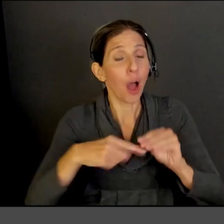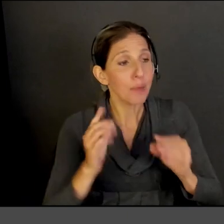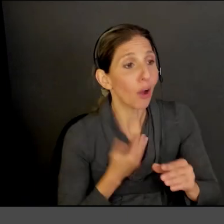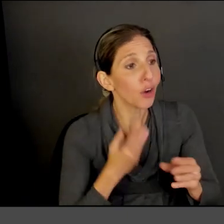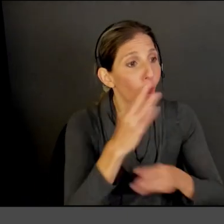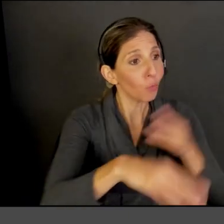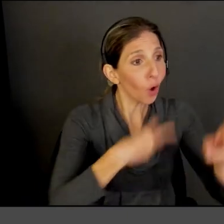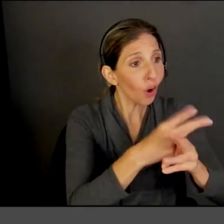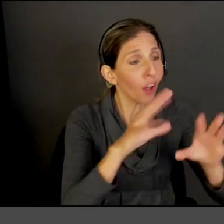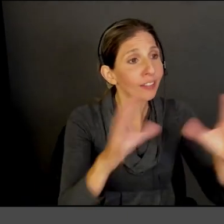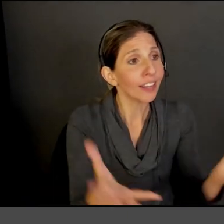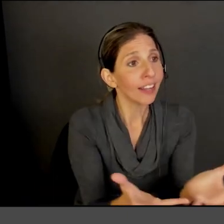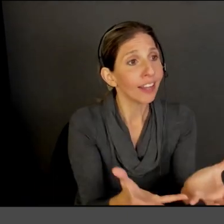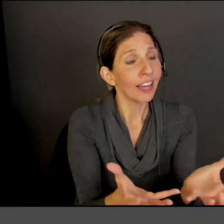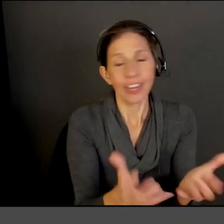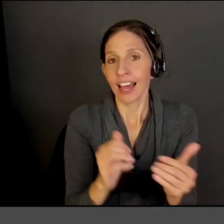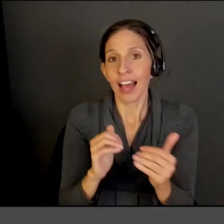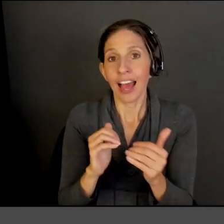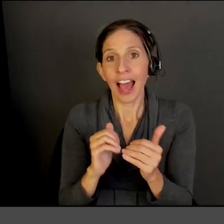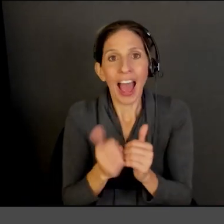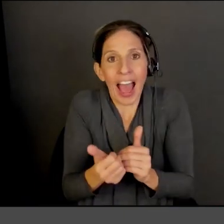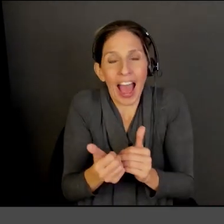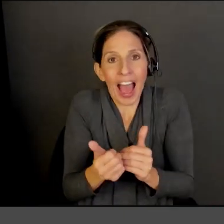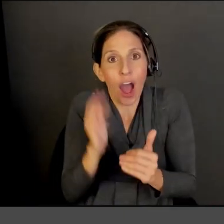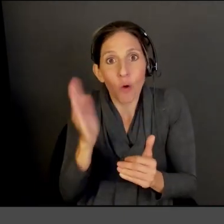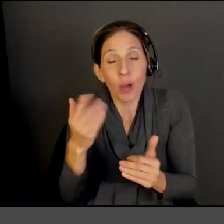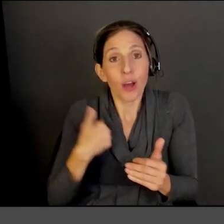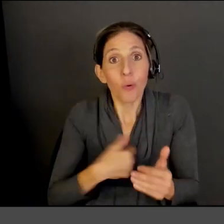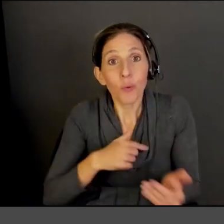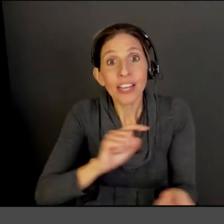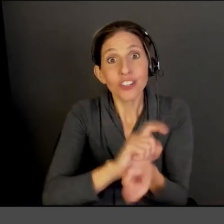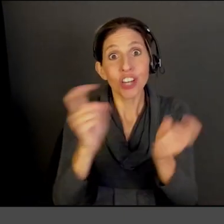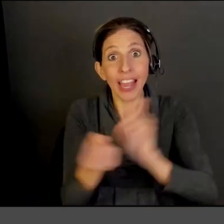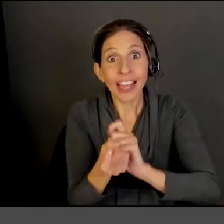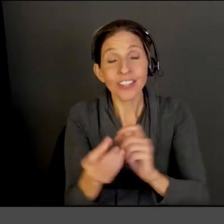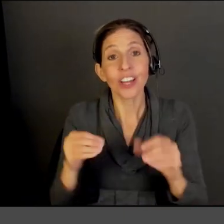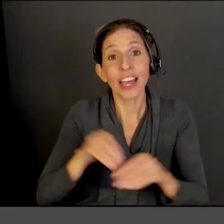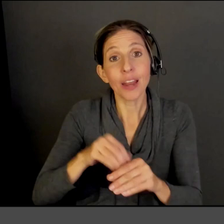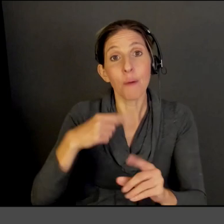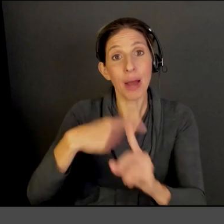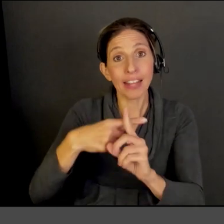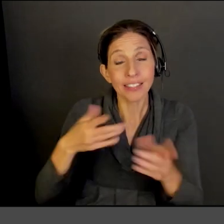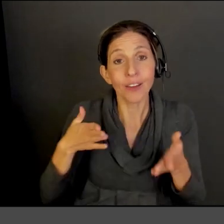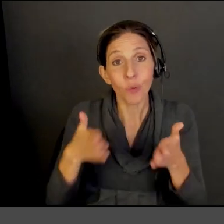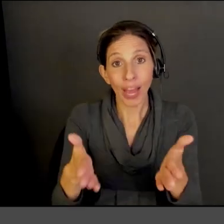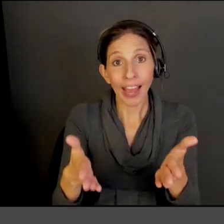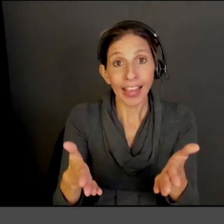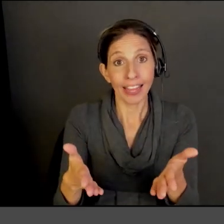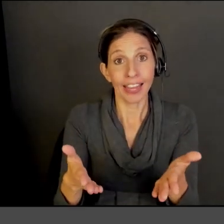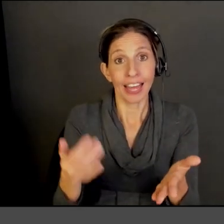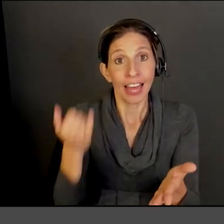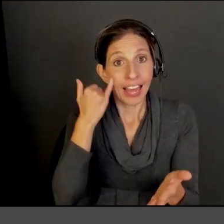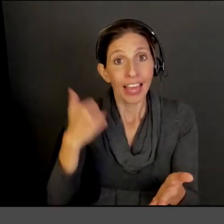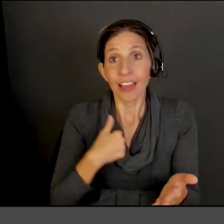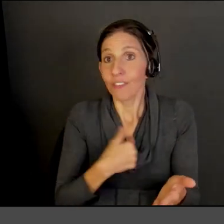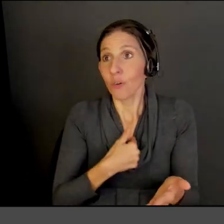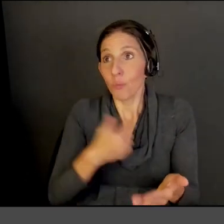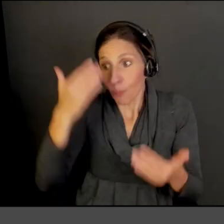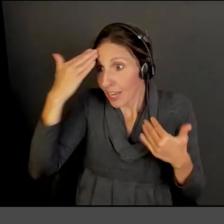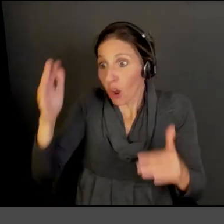CHANGE IN A POSITIVE MANNER. IF WE DON'T KNOW ABOUT MARTIN LUTHER KING, WE DON'T KNOW ABOUT DOLORES HUERTA,